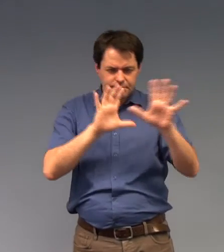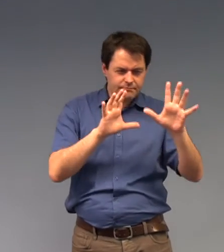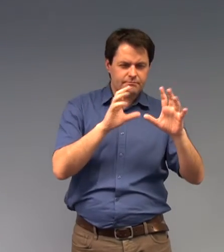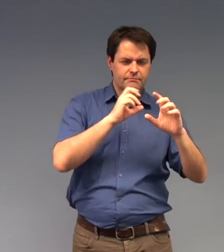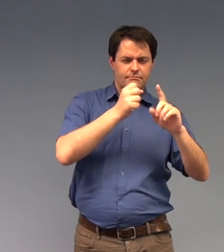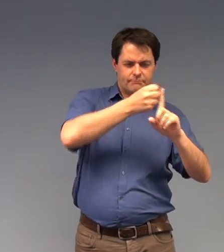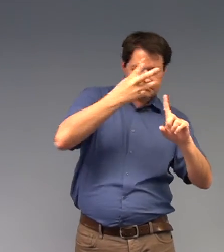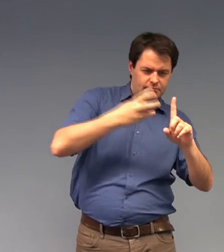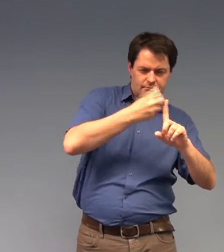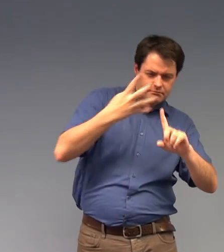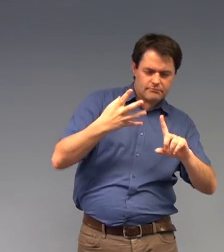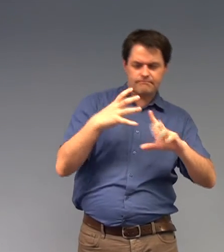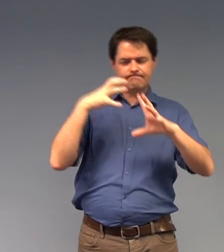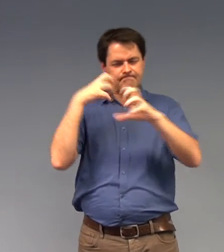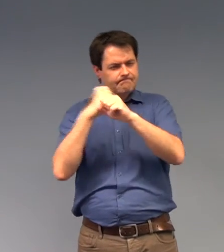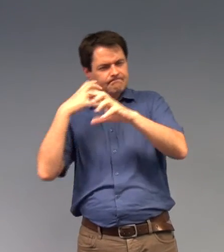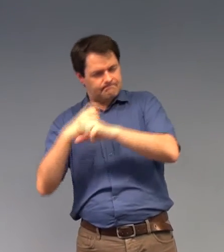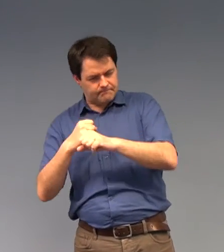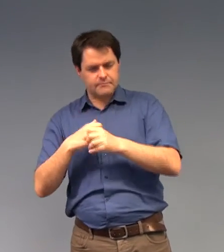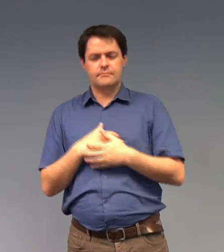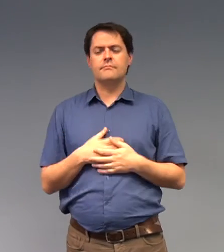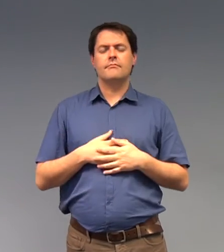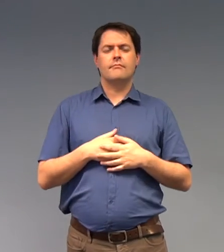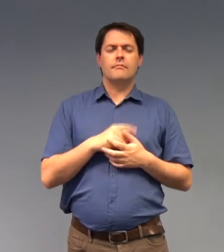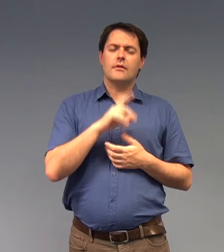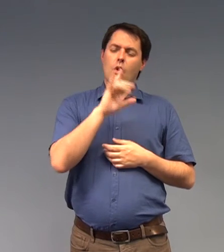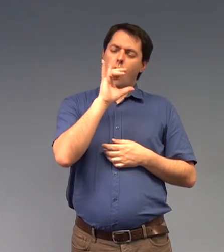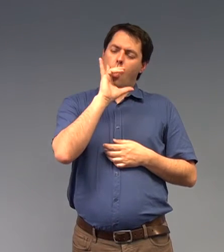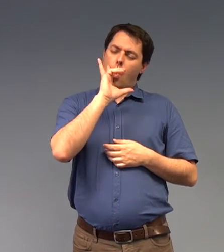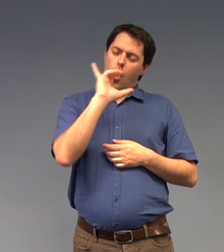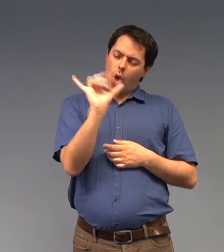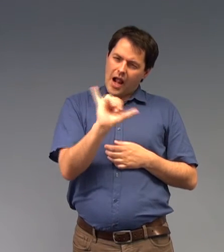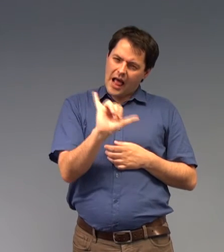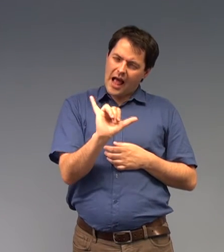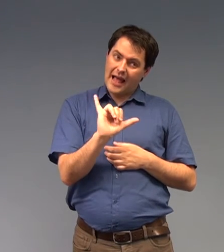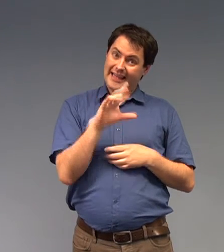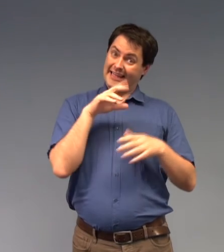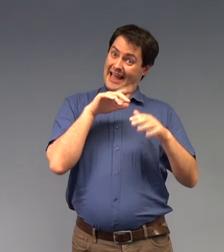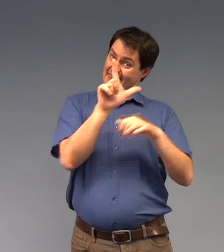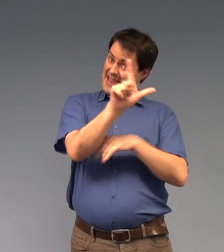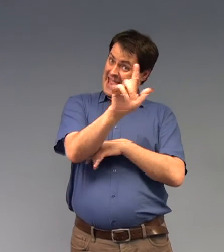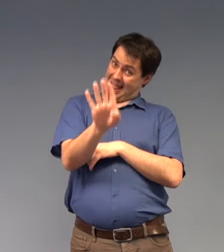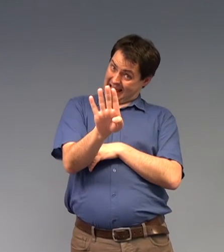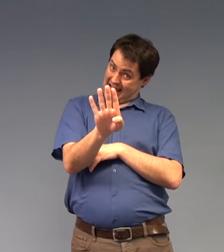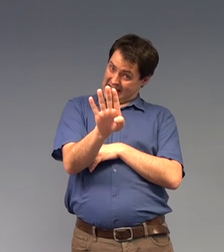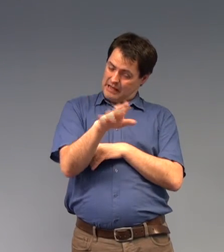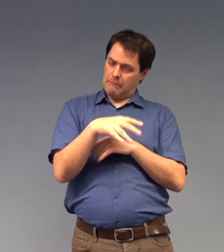When I counted up the numbers of enrichments and the numbers of impoverishments,